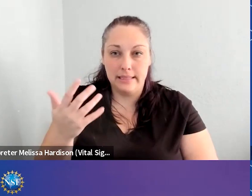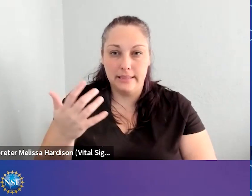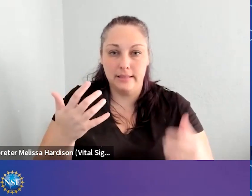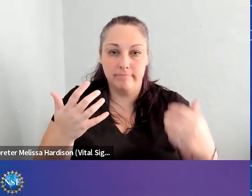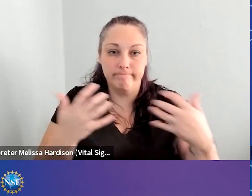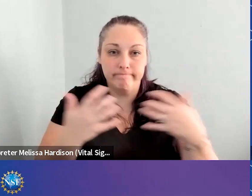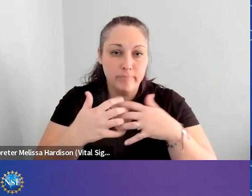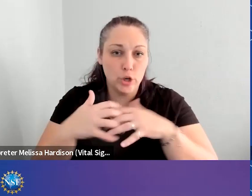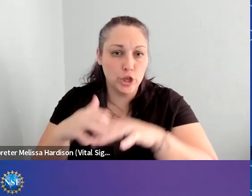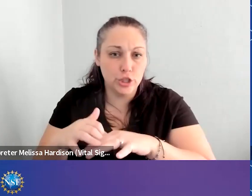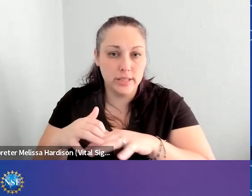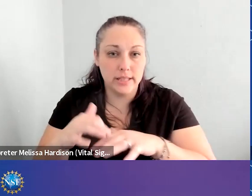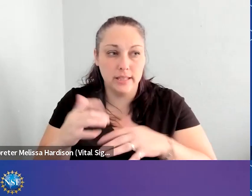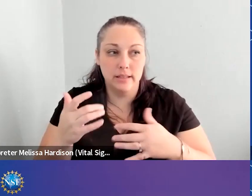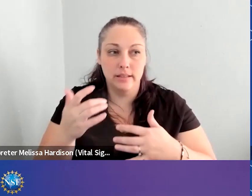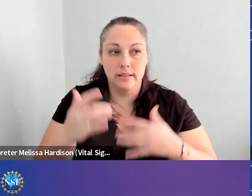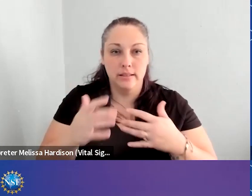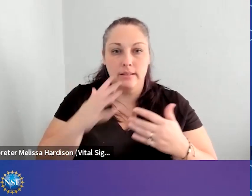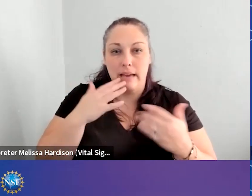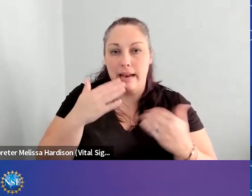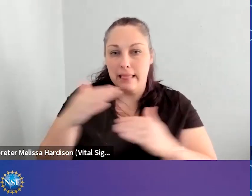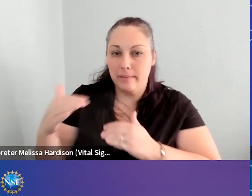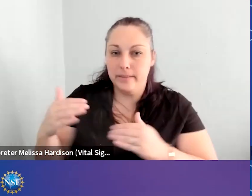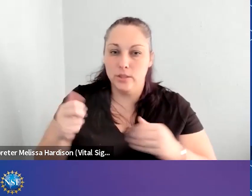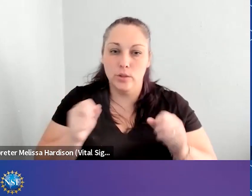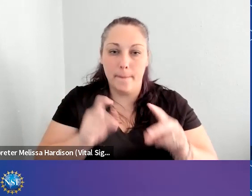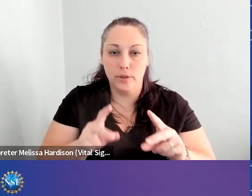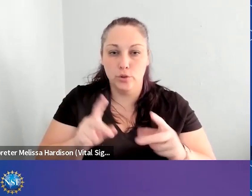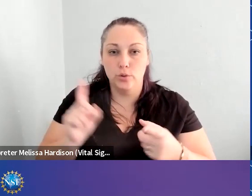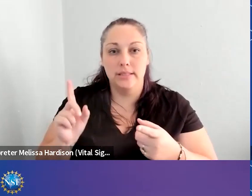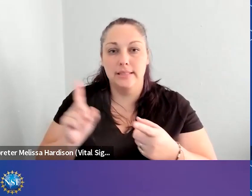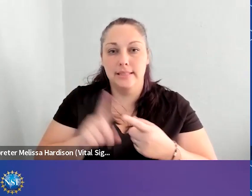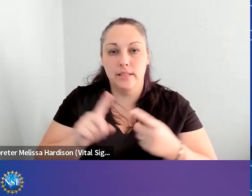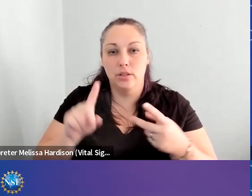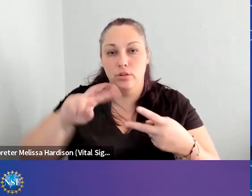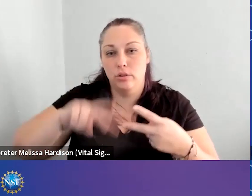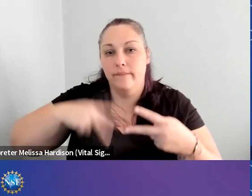you know, that that limits those particular opportunities unless you can flip it.